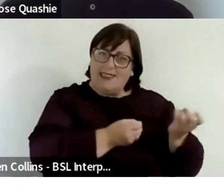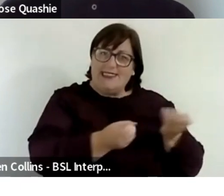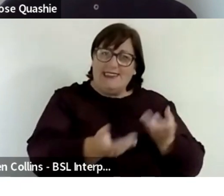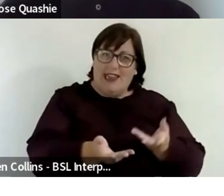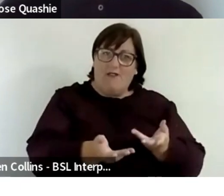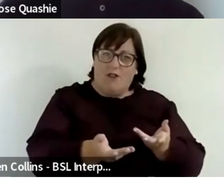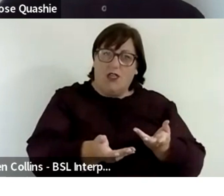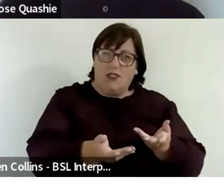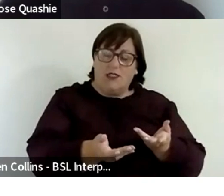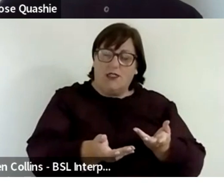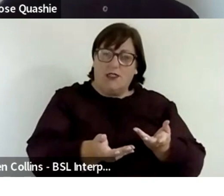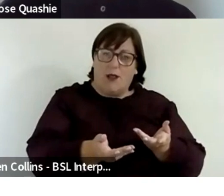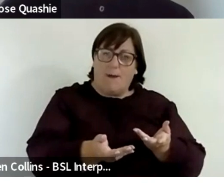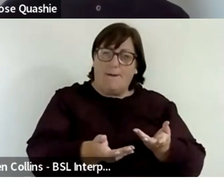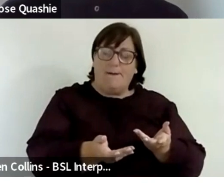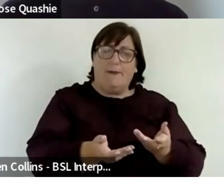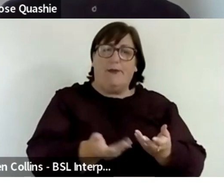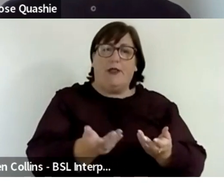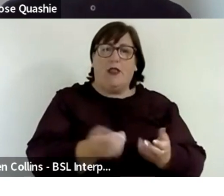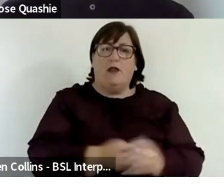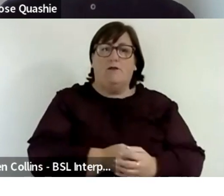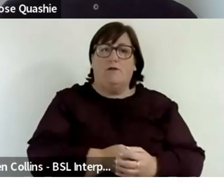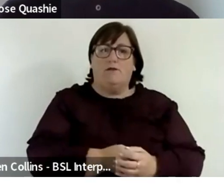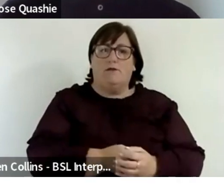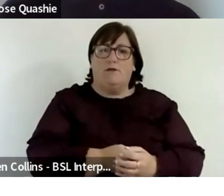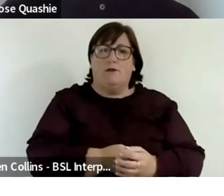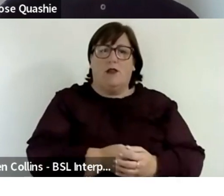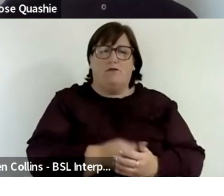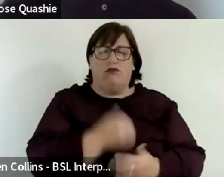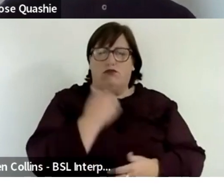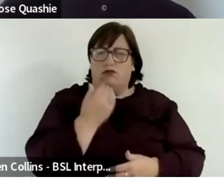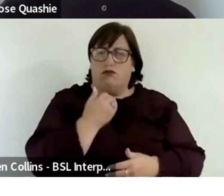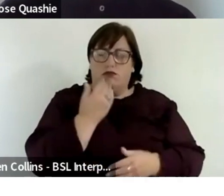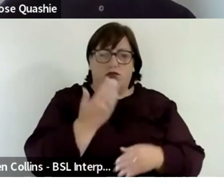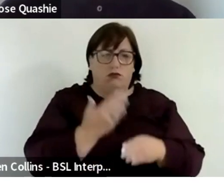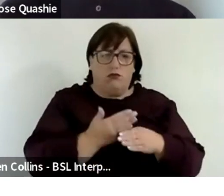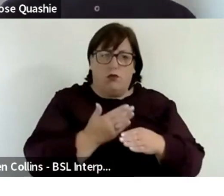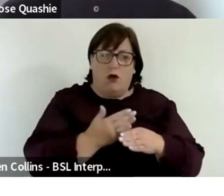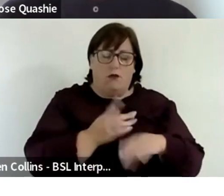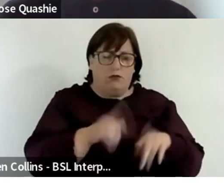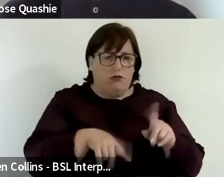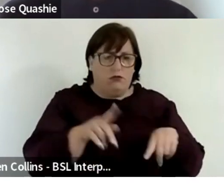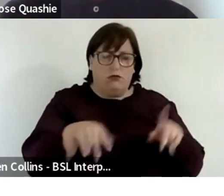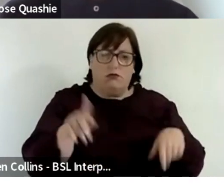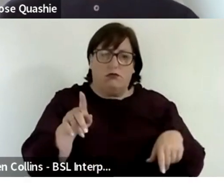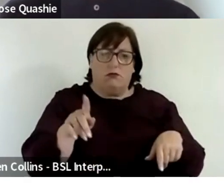Whether that is digging the 64 miles of tunnels or building the four new train stations.